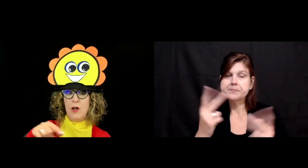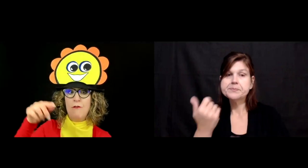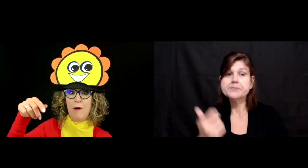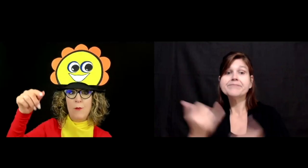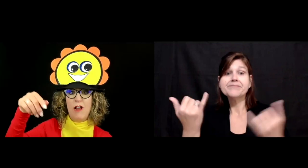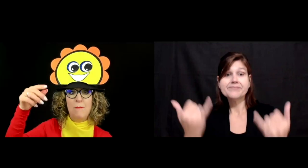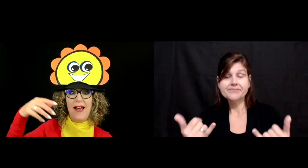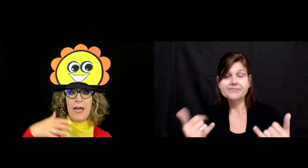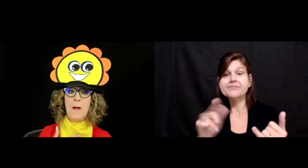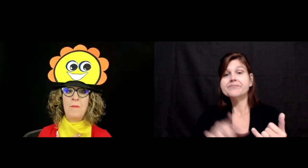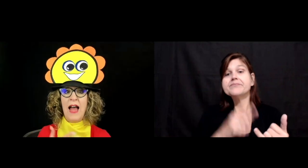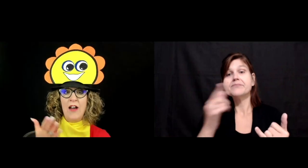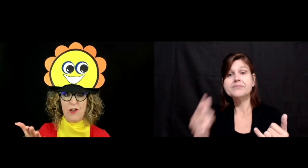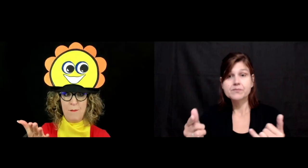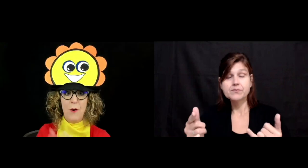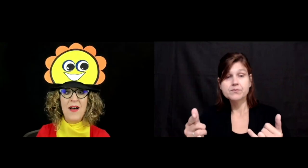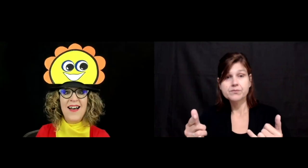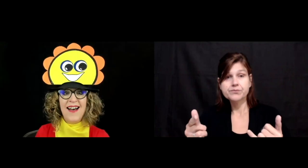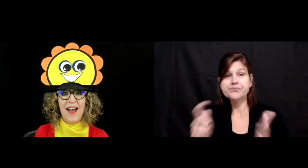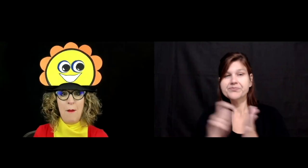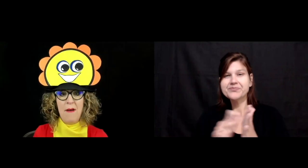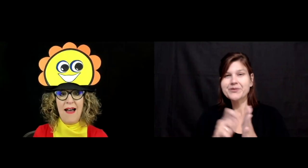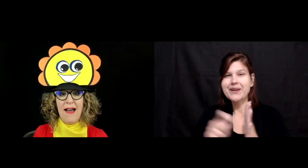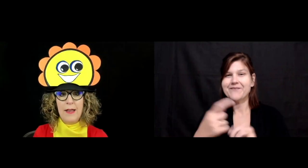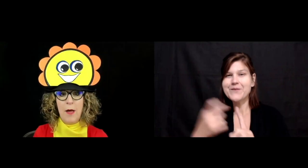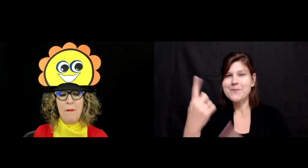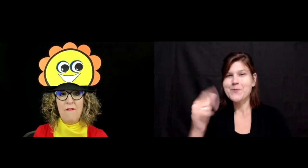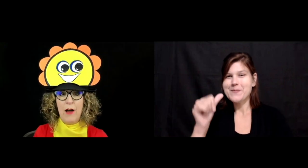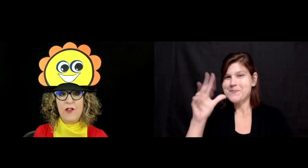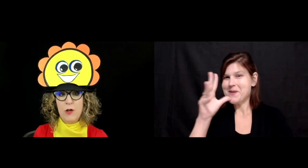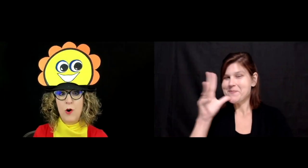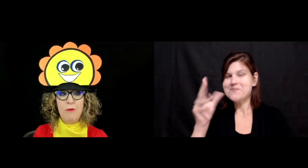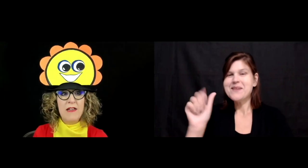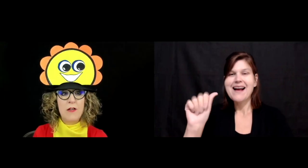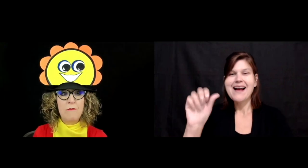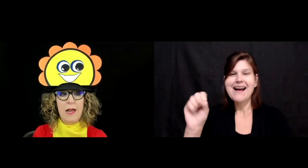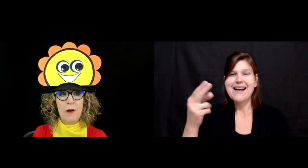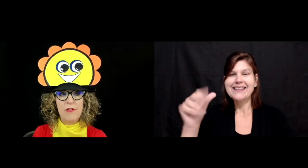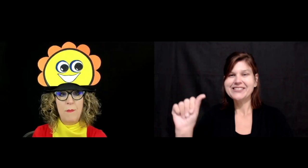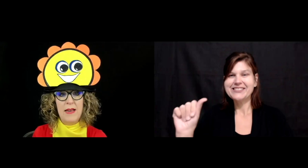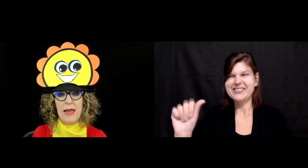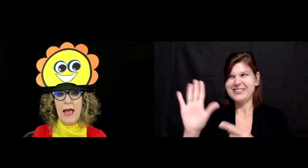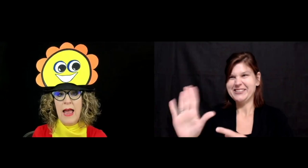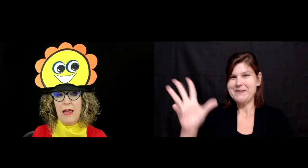another outcome written by Asher's mum, of how she's incorporated the rainbow spinning